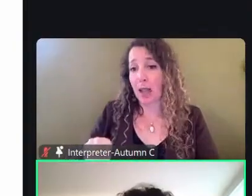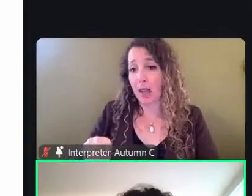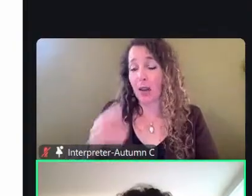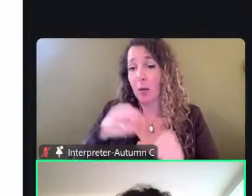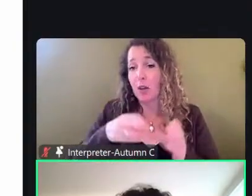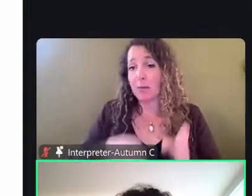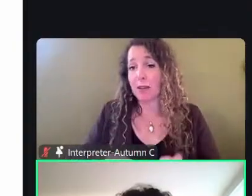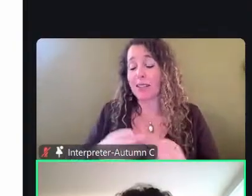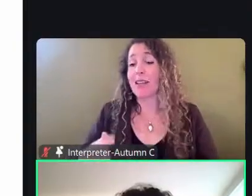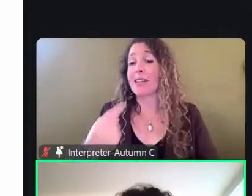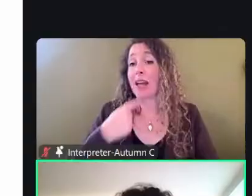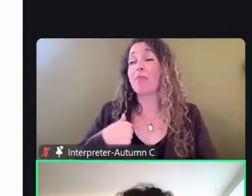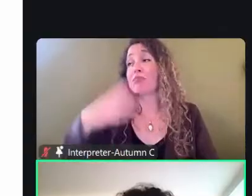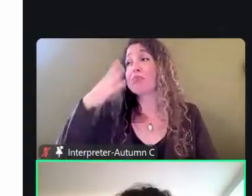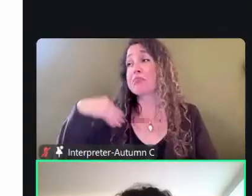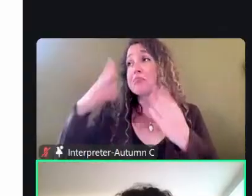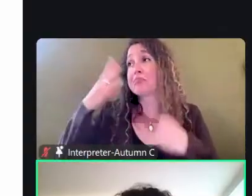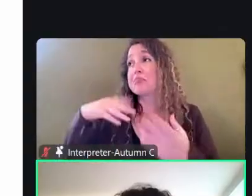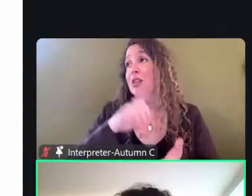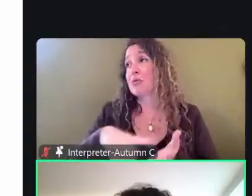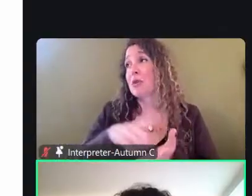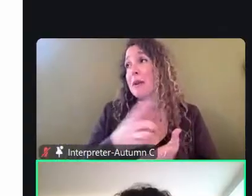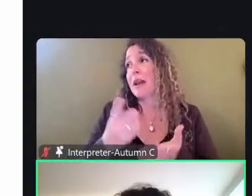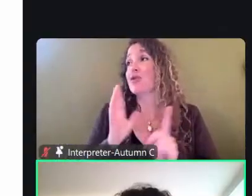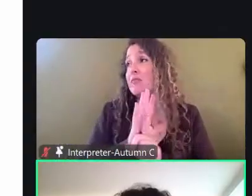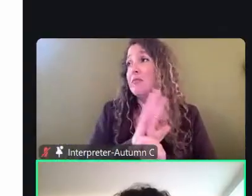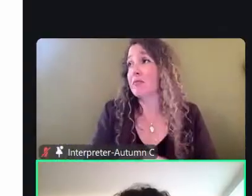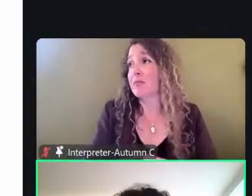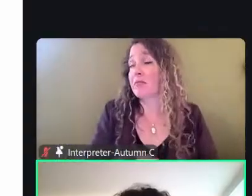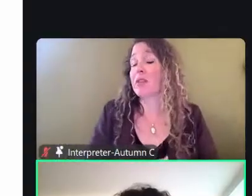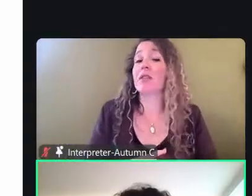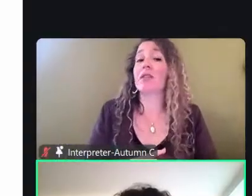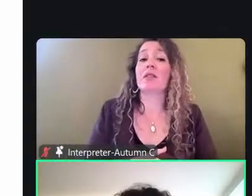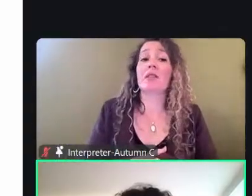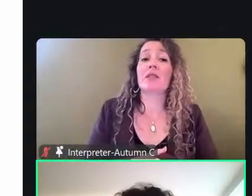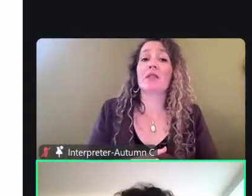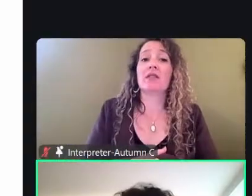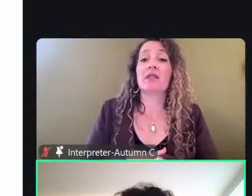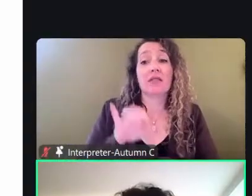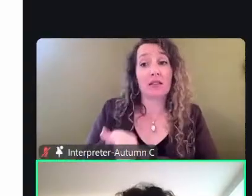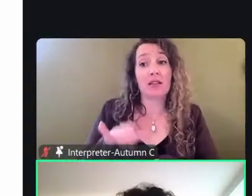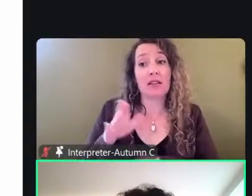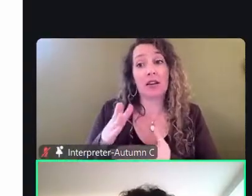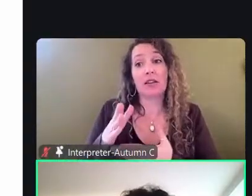which underscores how much discrimination that is at least in part identity based,